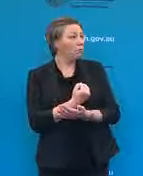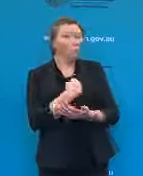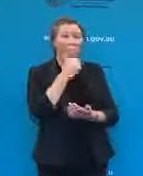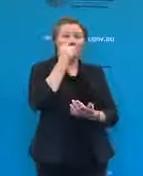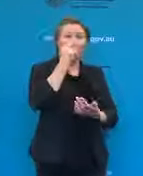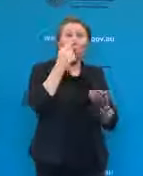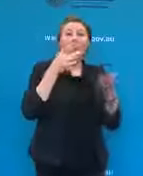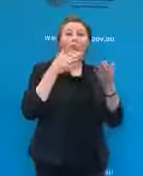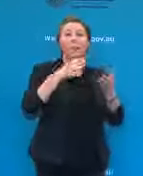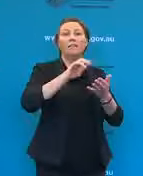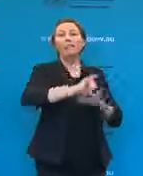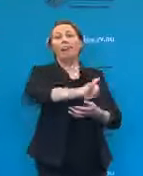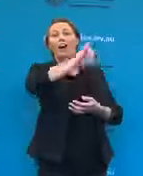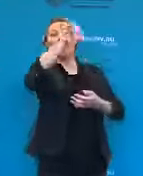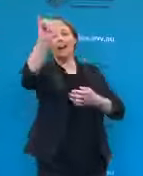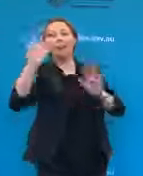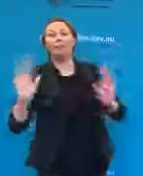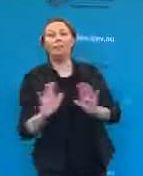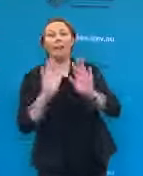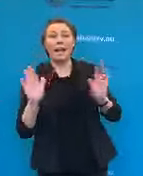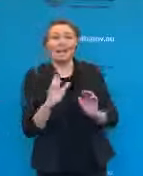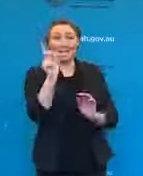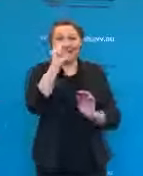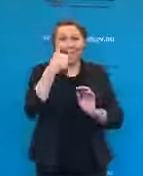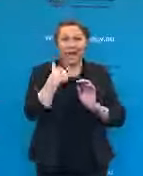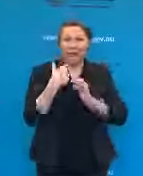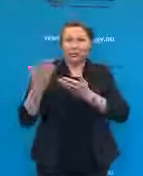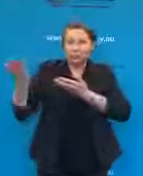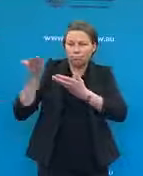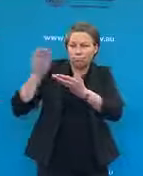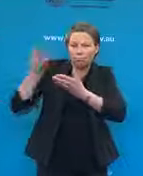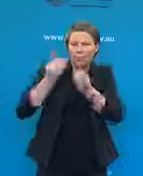and we're doing, we are currently working with New Zealand on what would be the